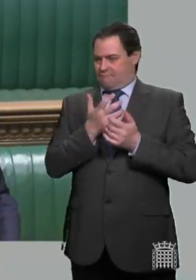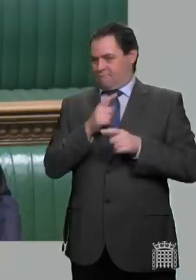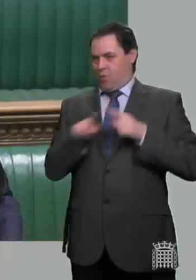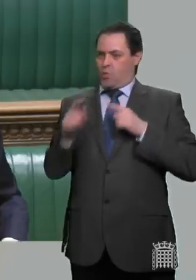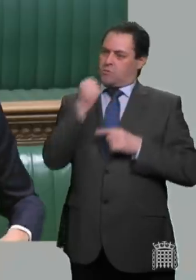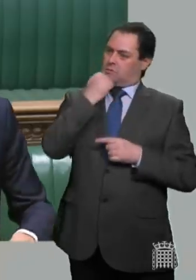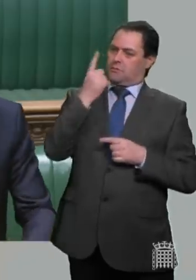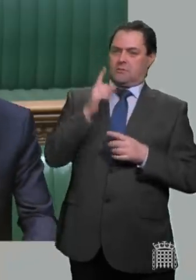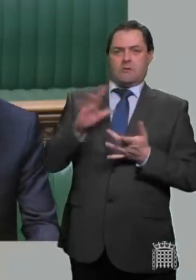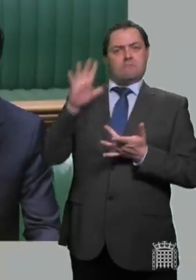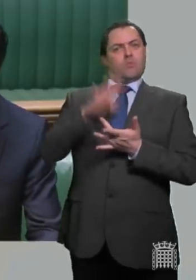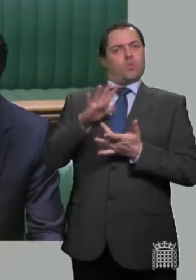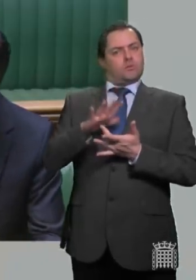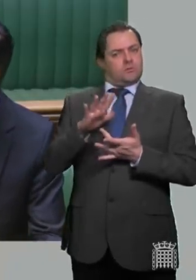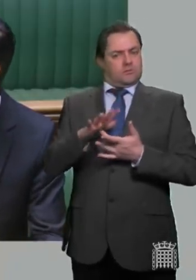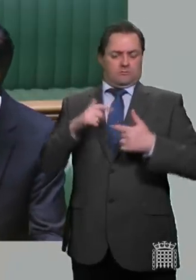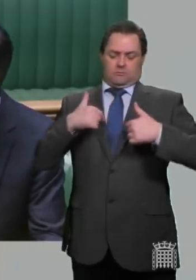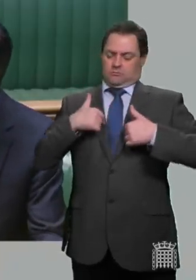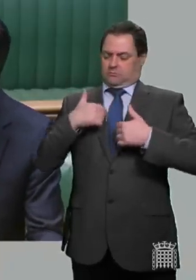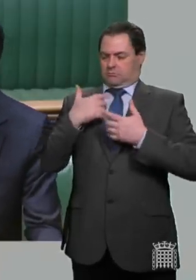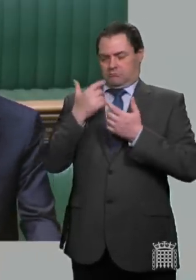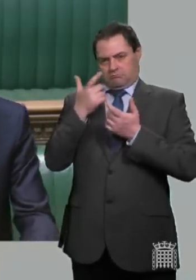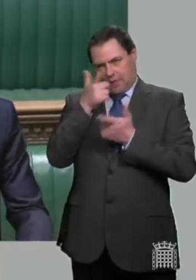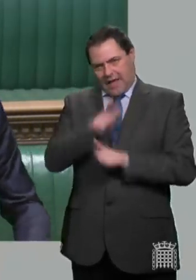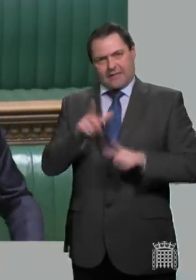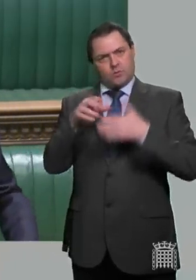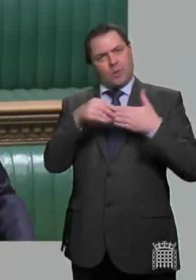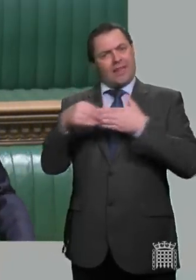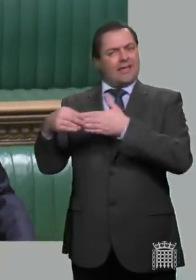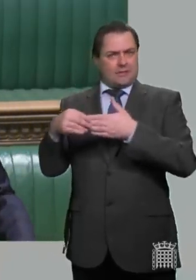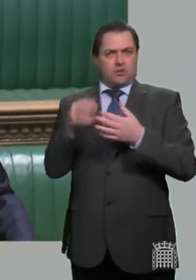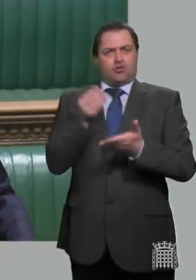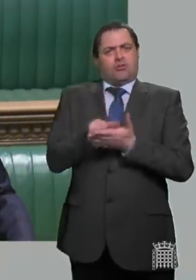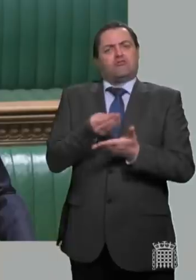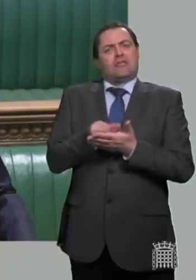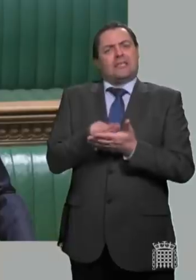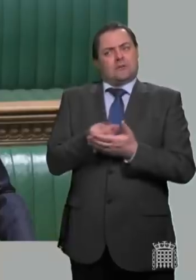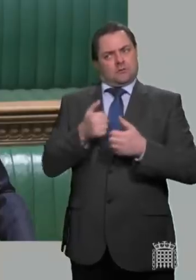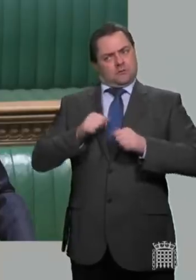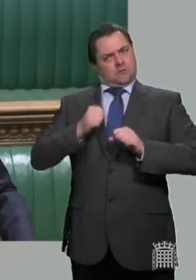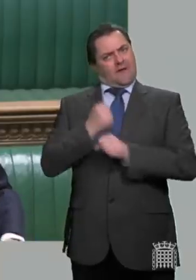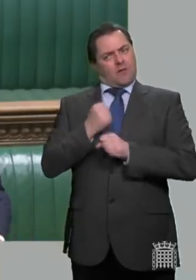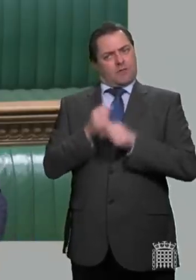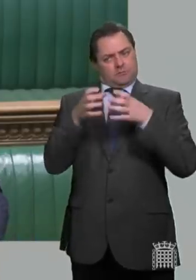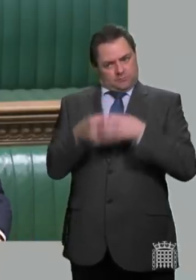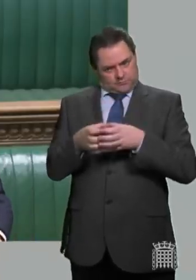than the one I am enormously privileged to lead—the Treasury. Along with the other critical